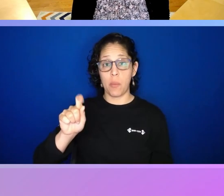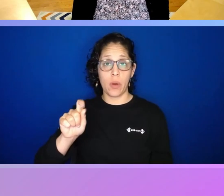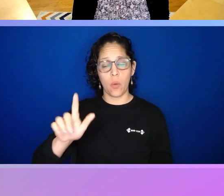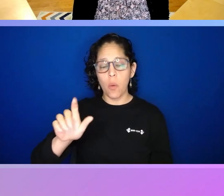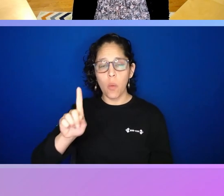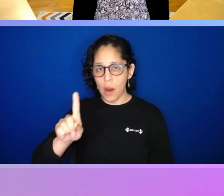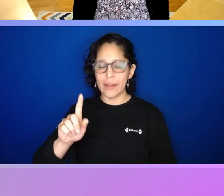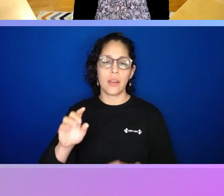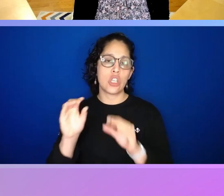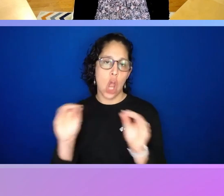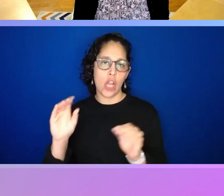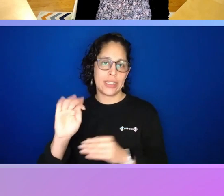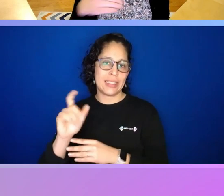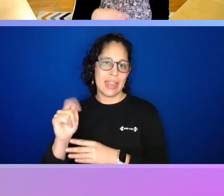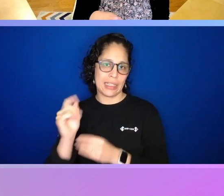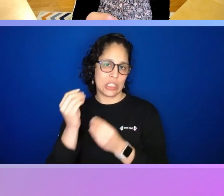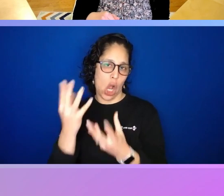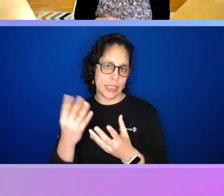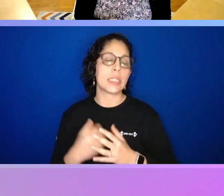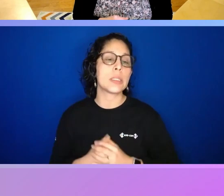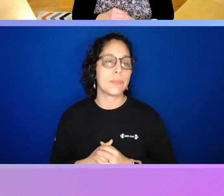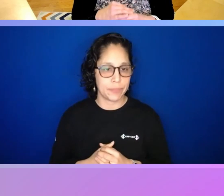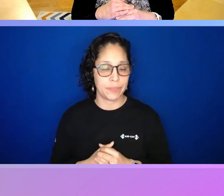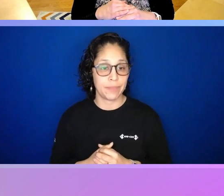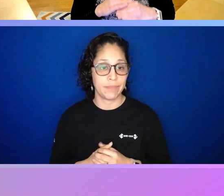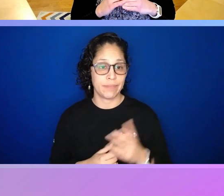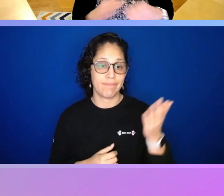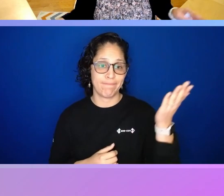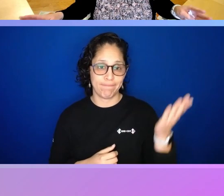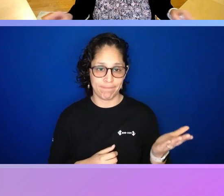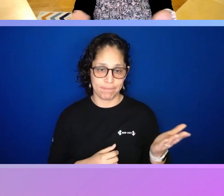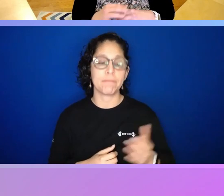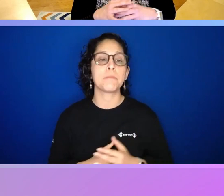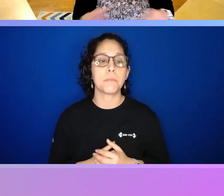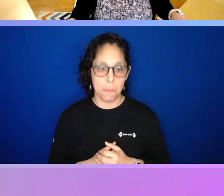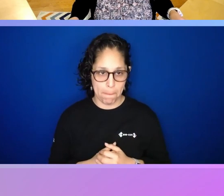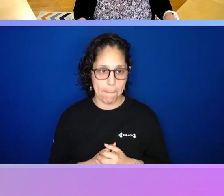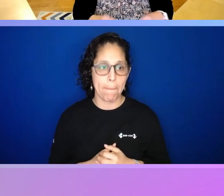shouldn't be confused with no Alt, no all would be a LT